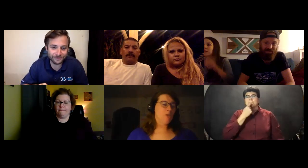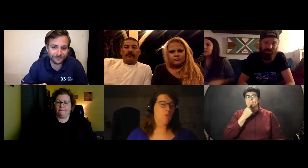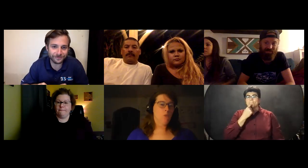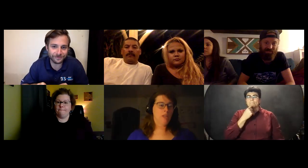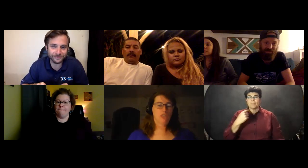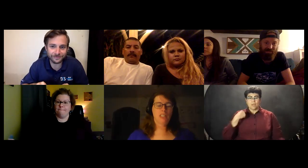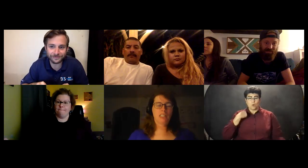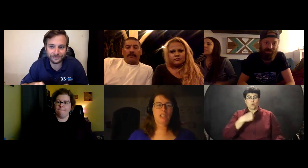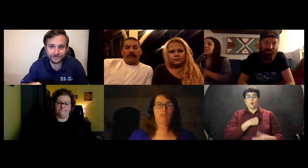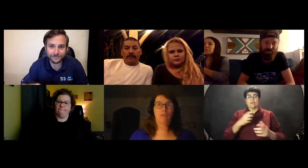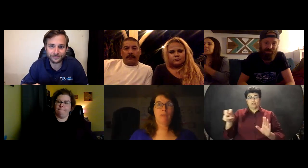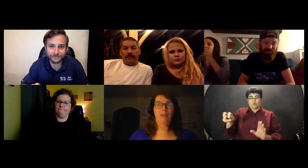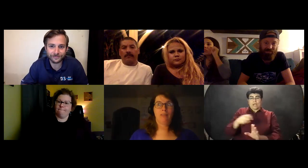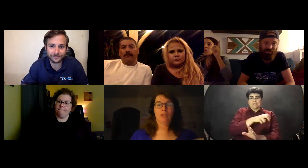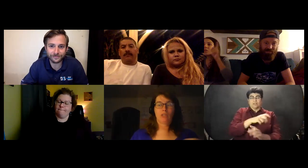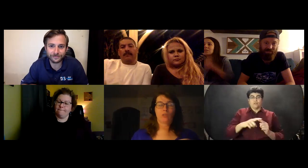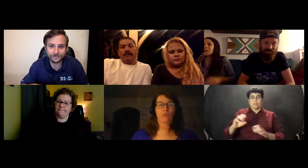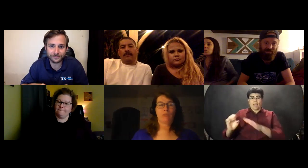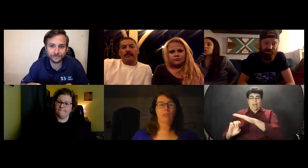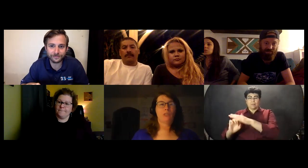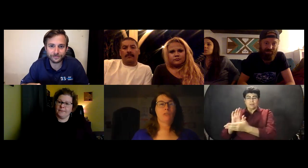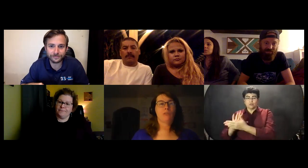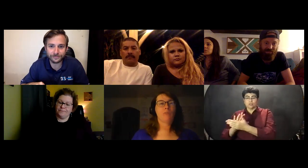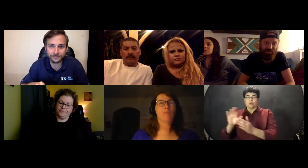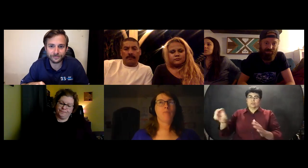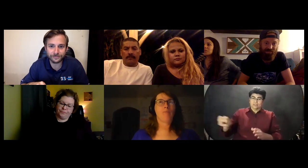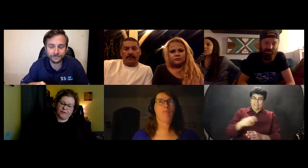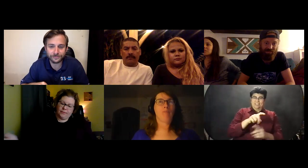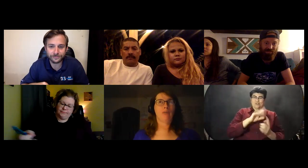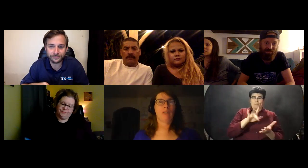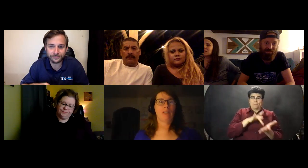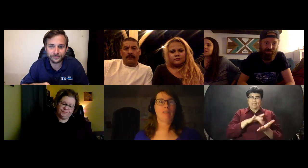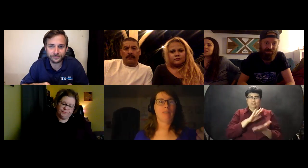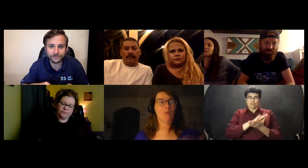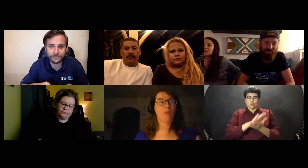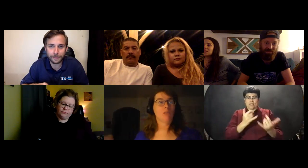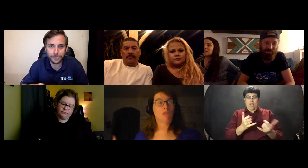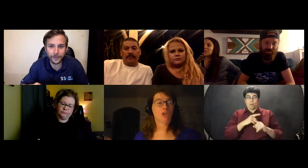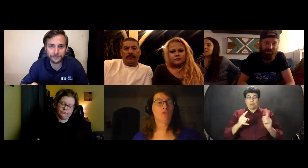we've transitioned from elementary school to middle school but